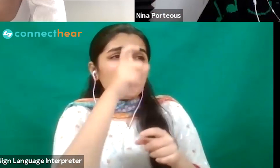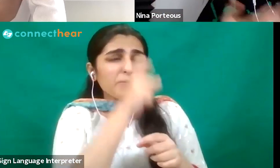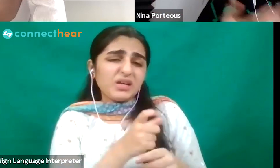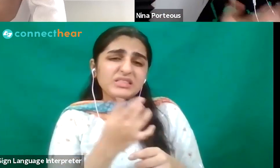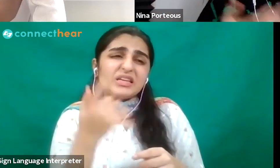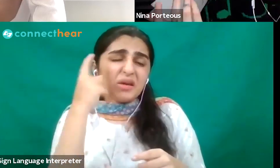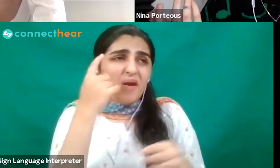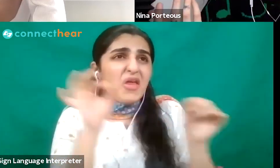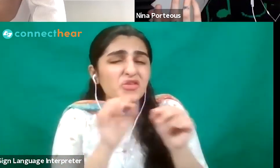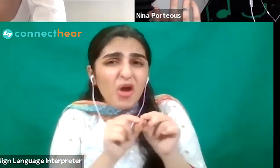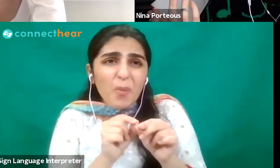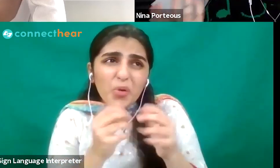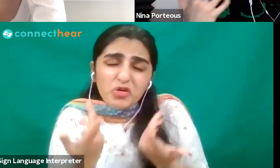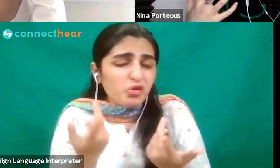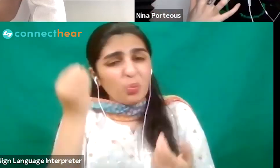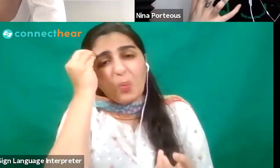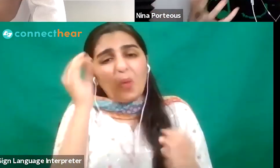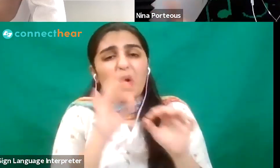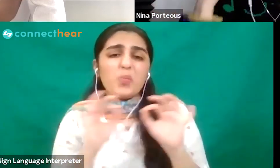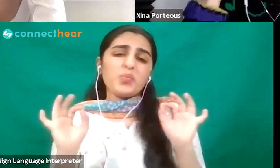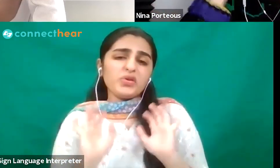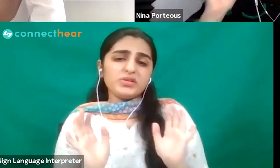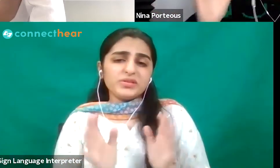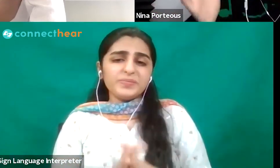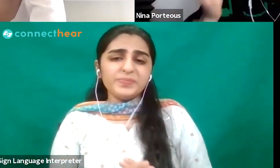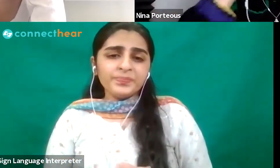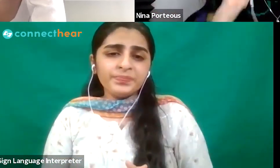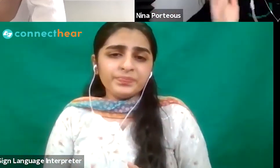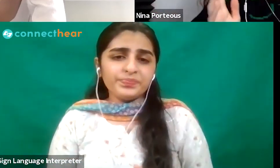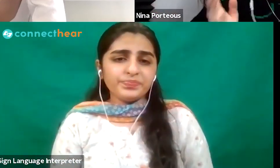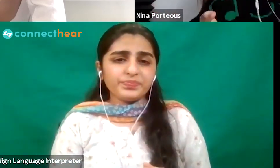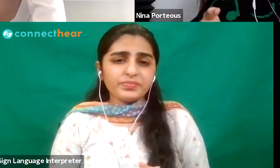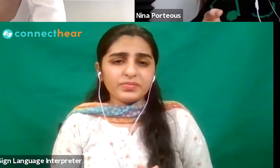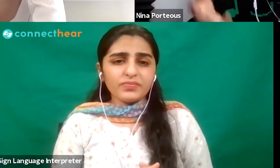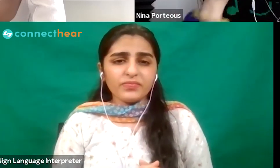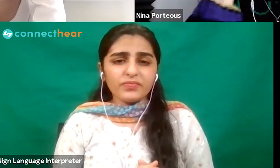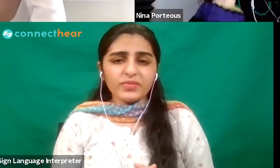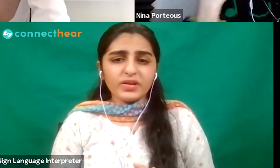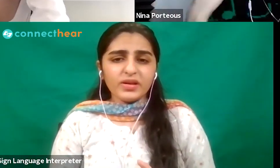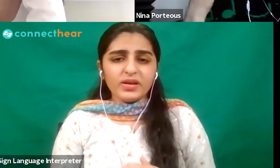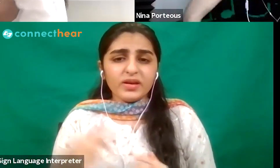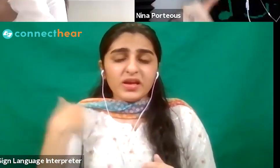I think I just at the end of the day, I didn't want like my hearing loss to define me as that one thing.